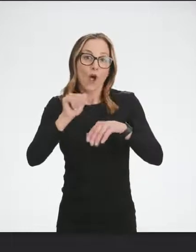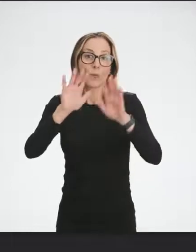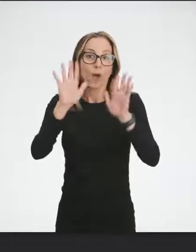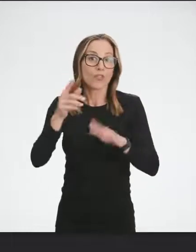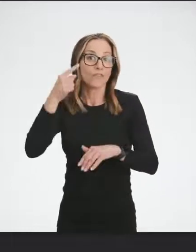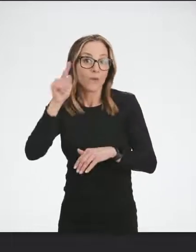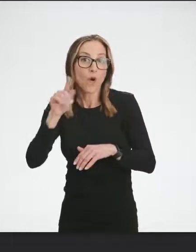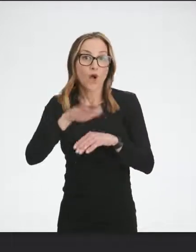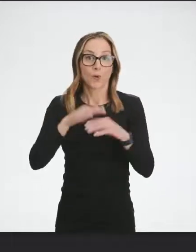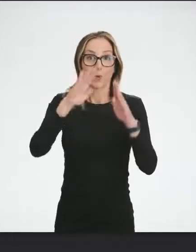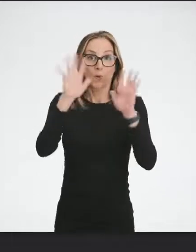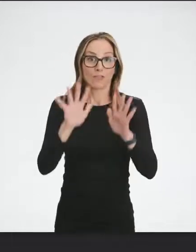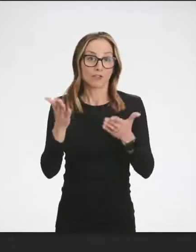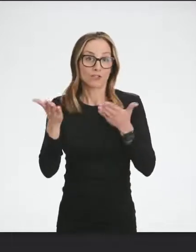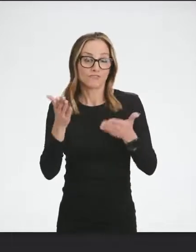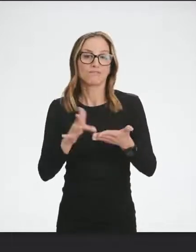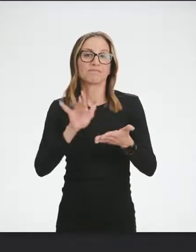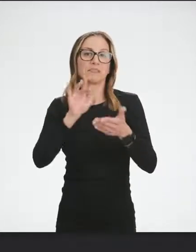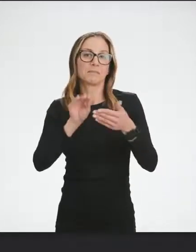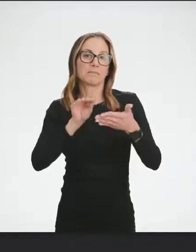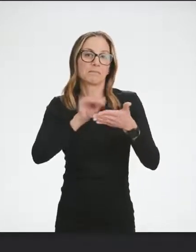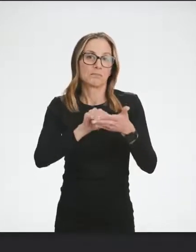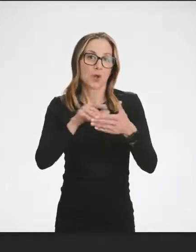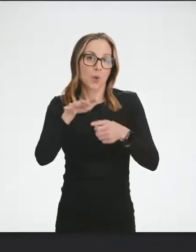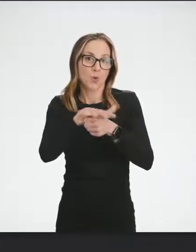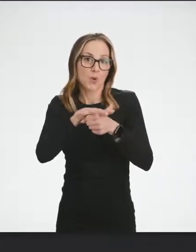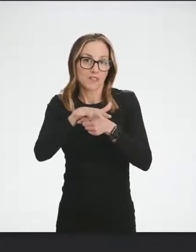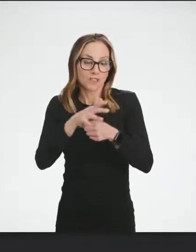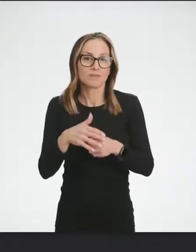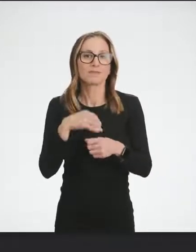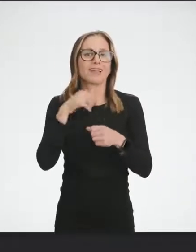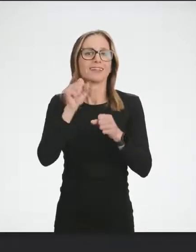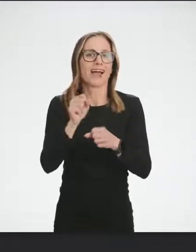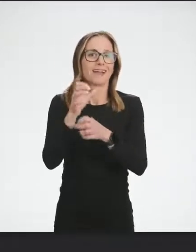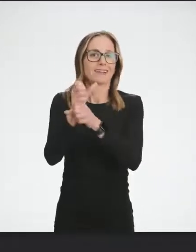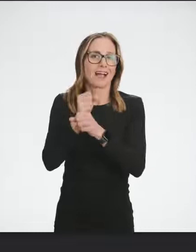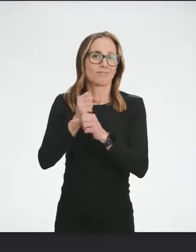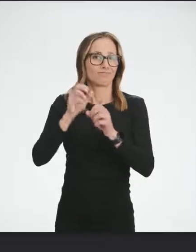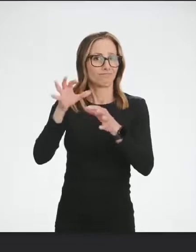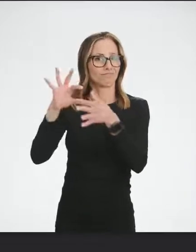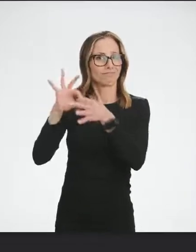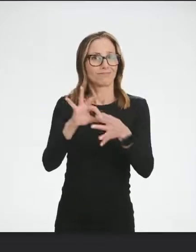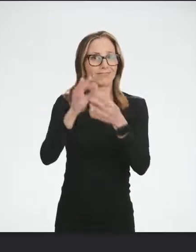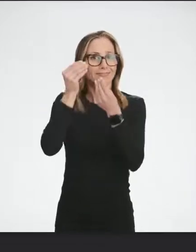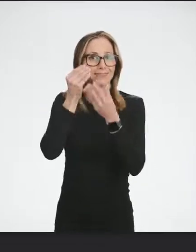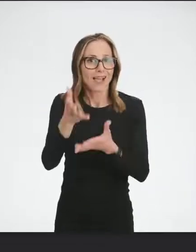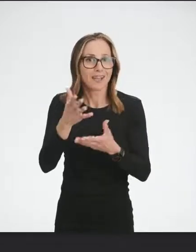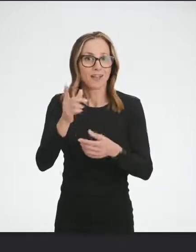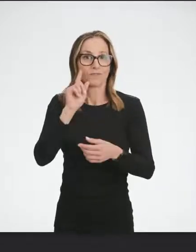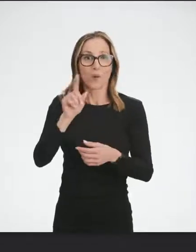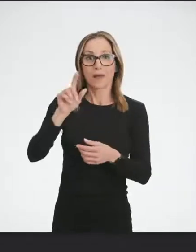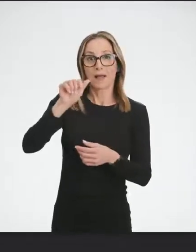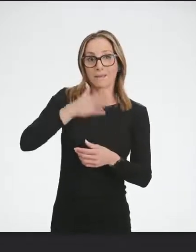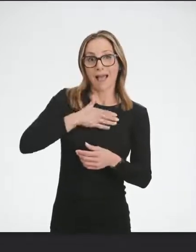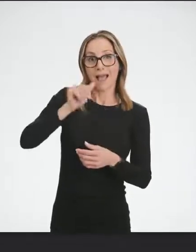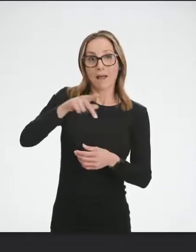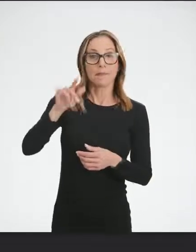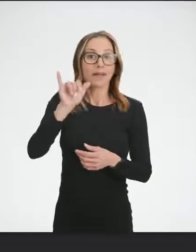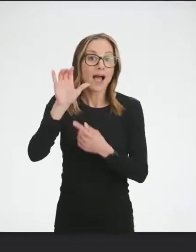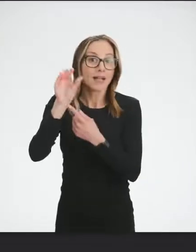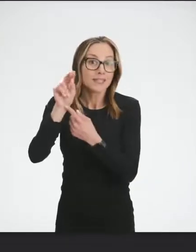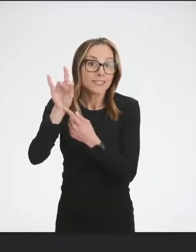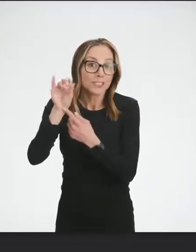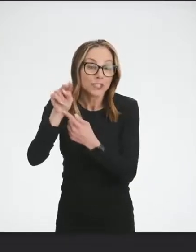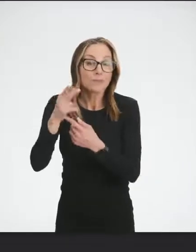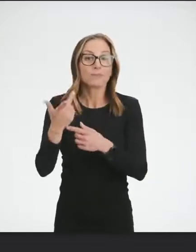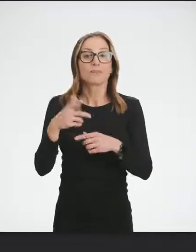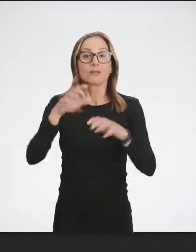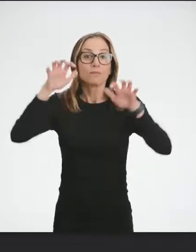Then I can get the relevant data I need for my app, like condition, precipitation, and